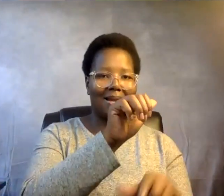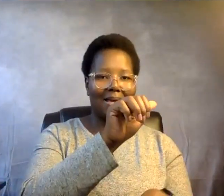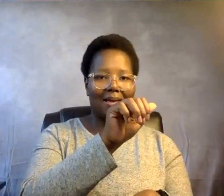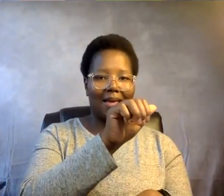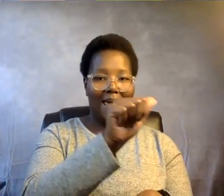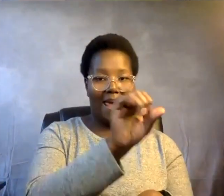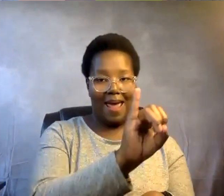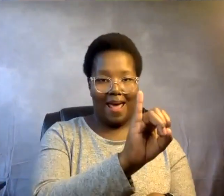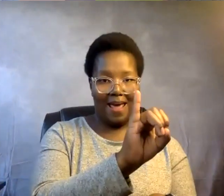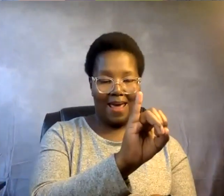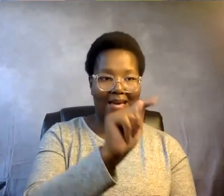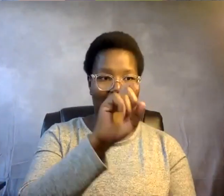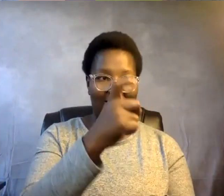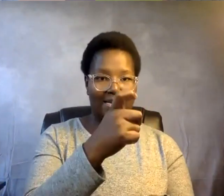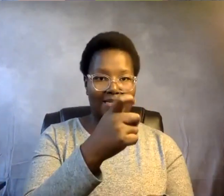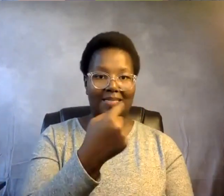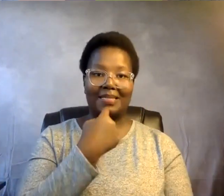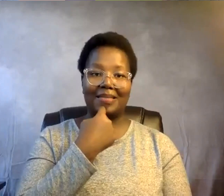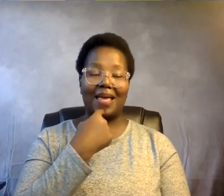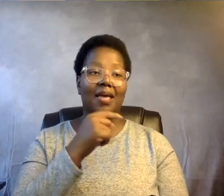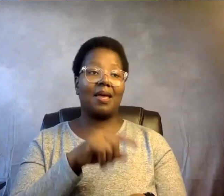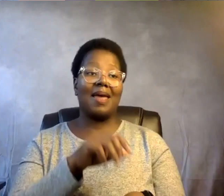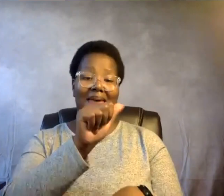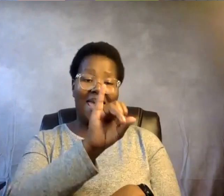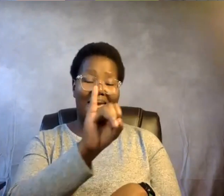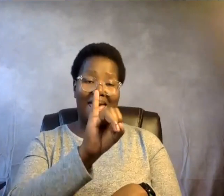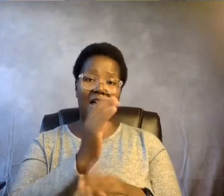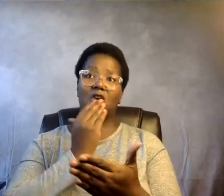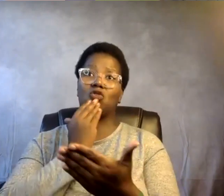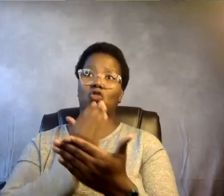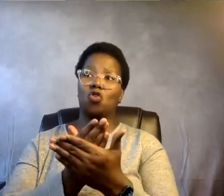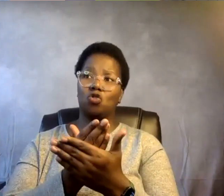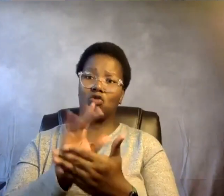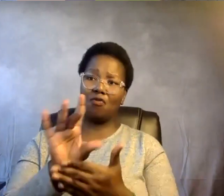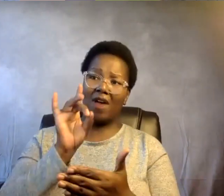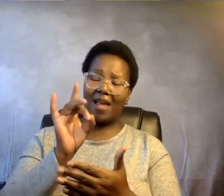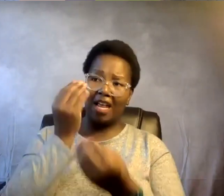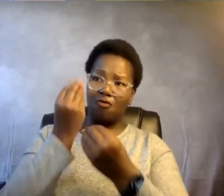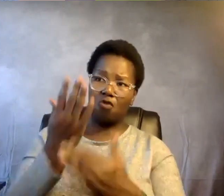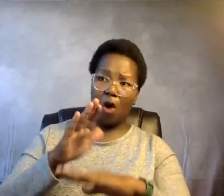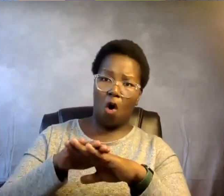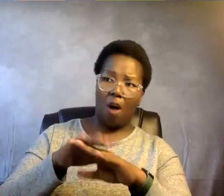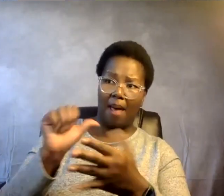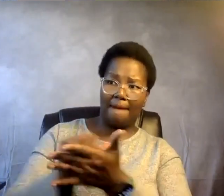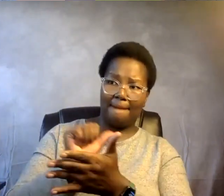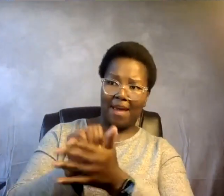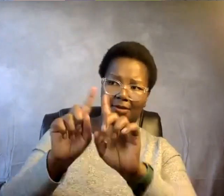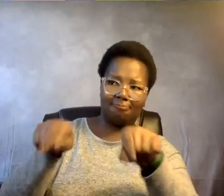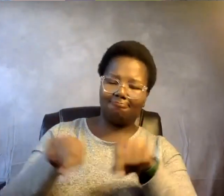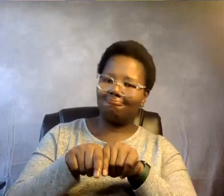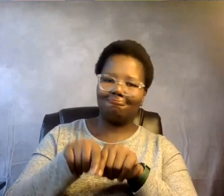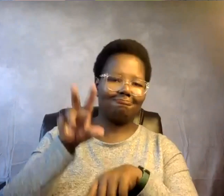AI is not all that good at determining content. It could do it should look at an image of me and